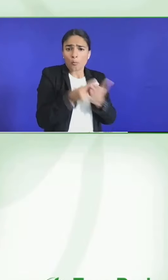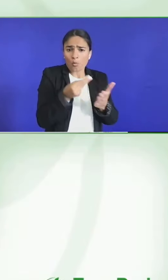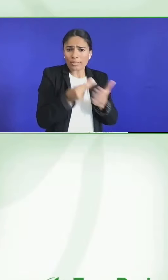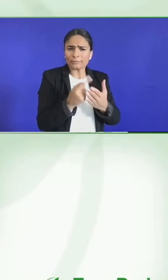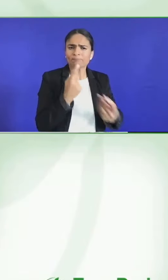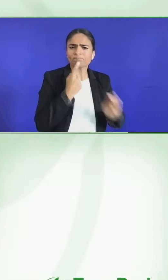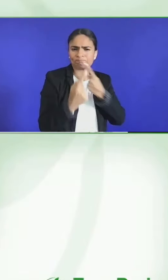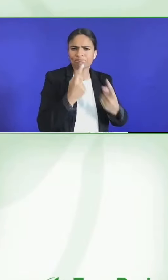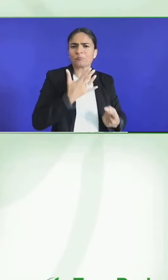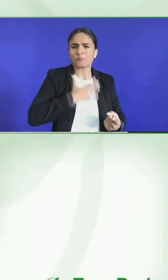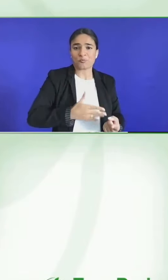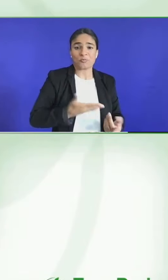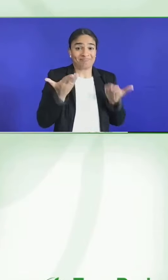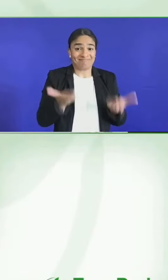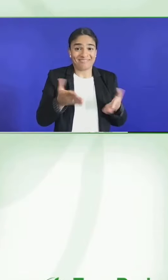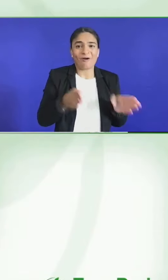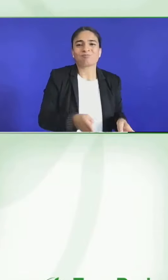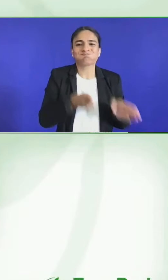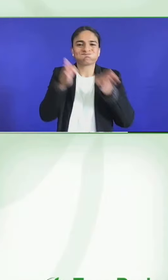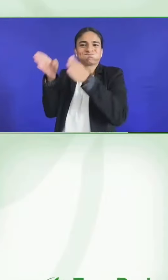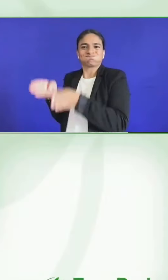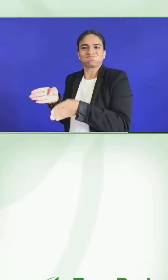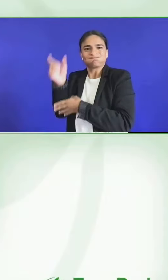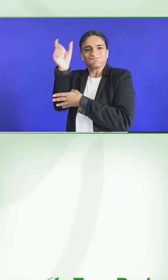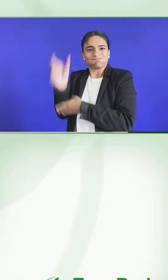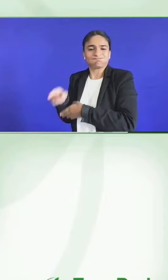how is it impacted your organisation as a provider?